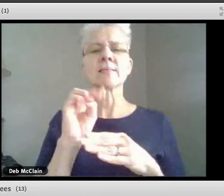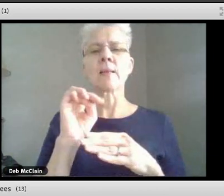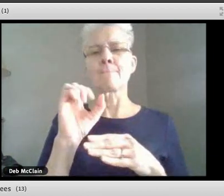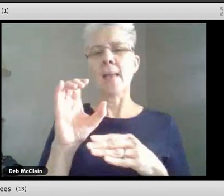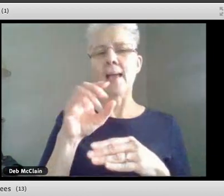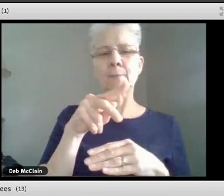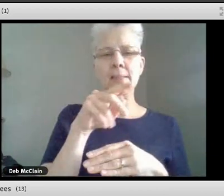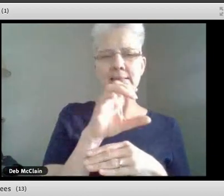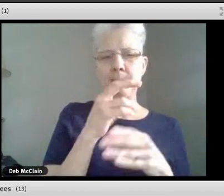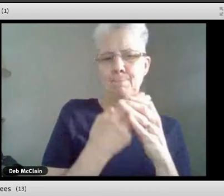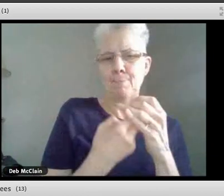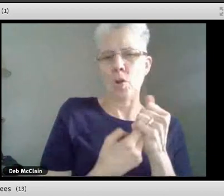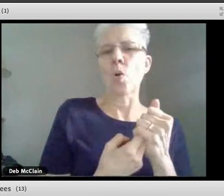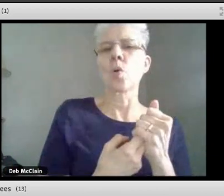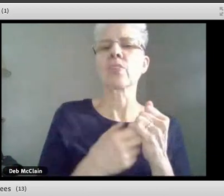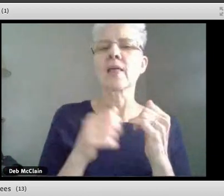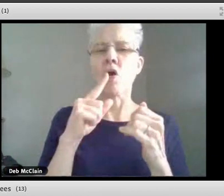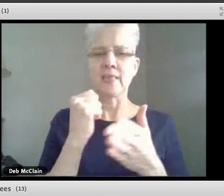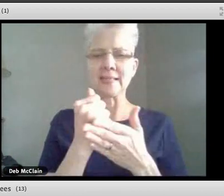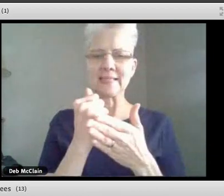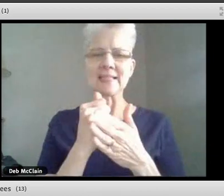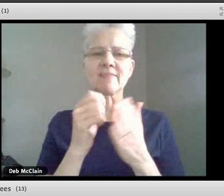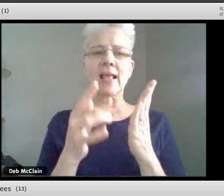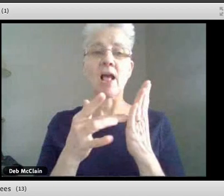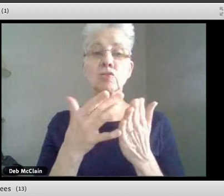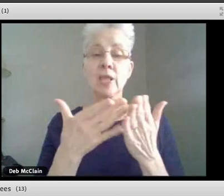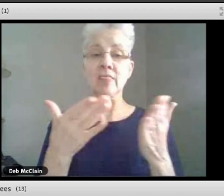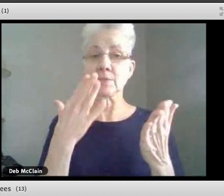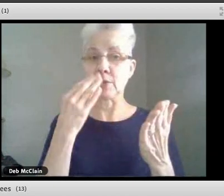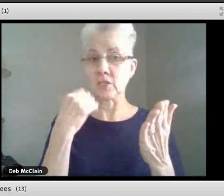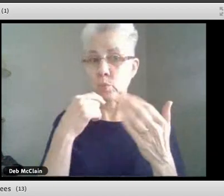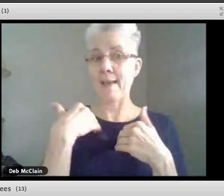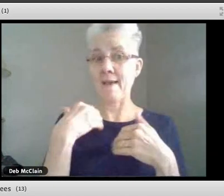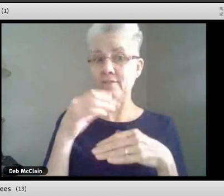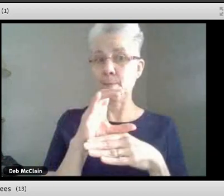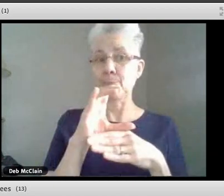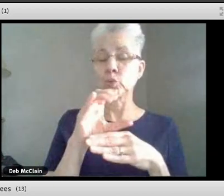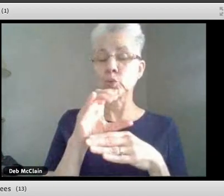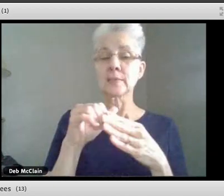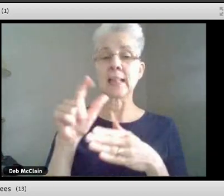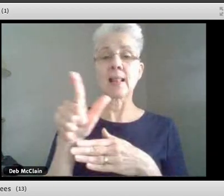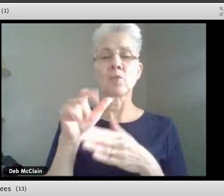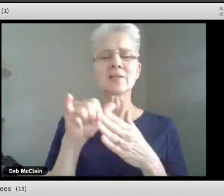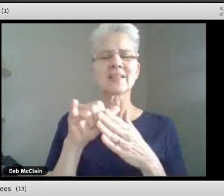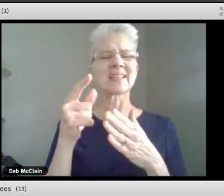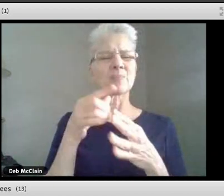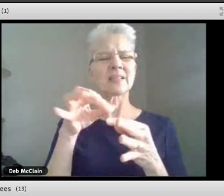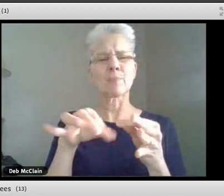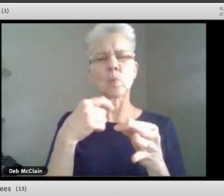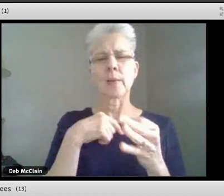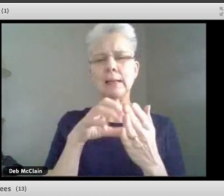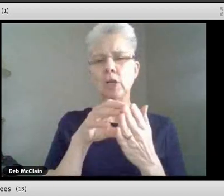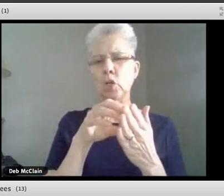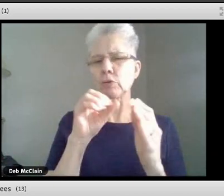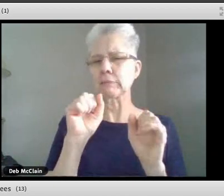because we have computers in our libraries, and this is something simple we can learn and show to people with disabilities so they can use our libraries.